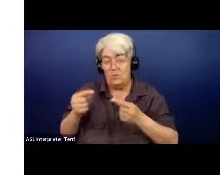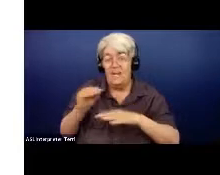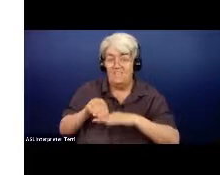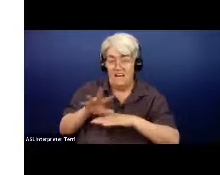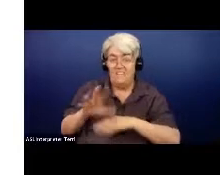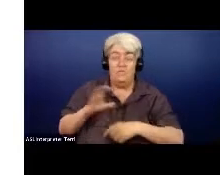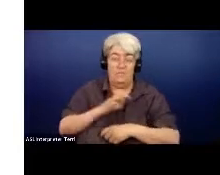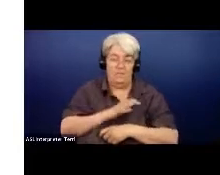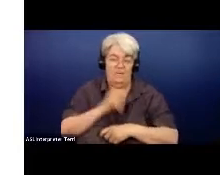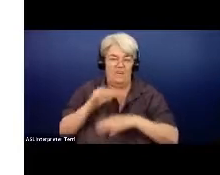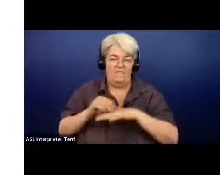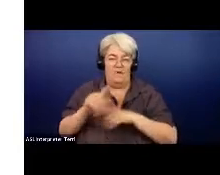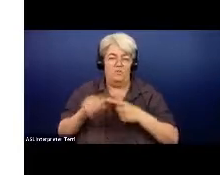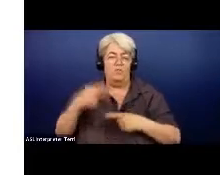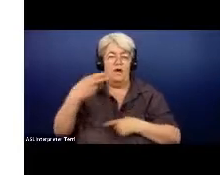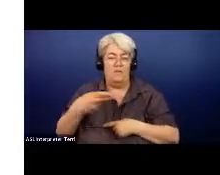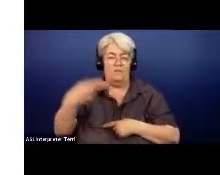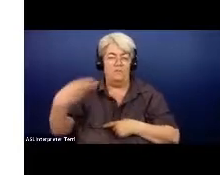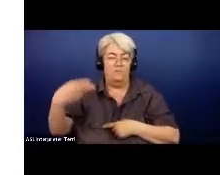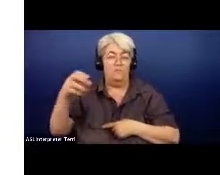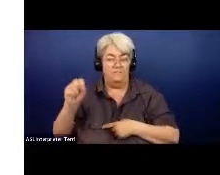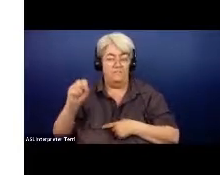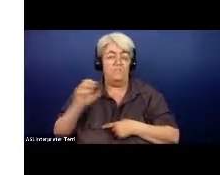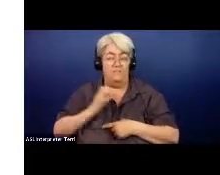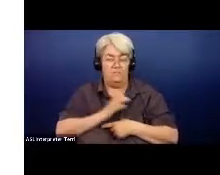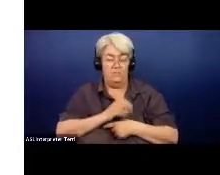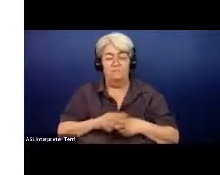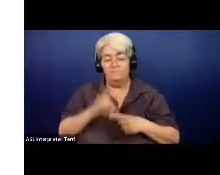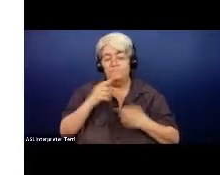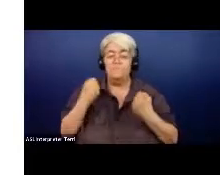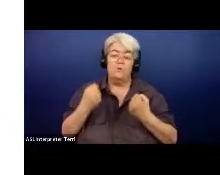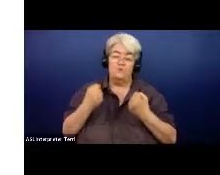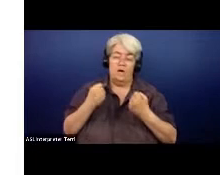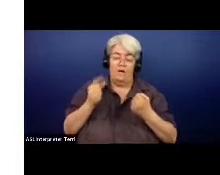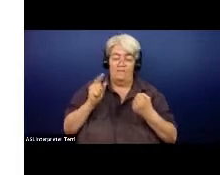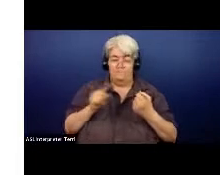to the human services commission in Texas. I was on my way home and got pulled over by